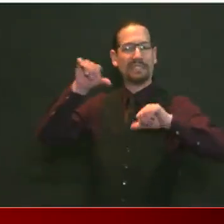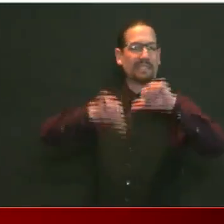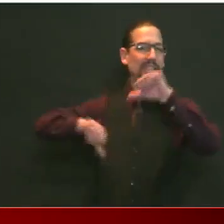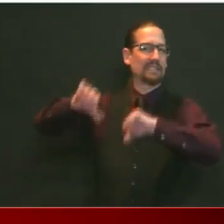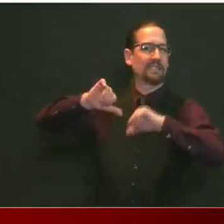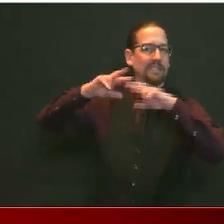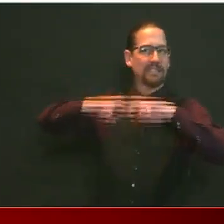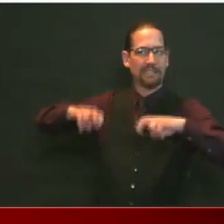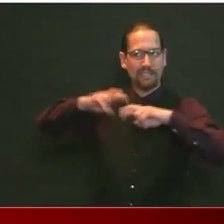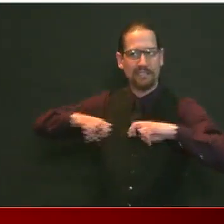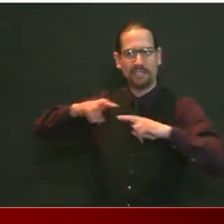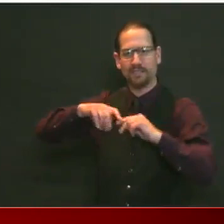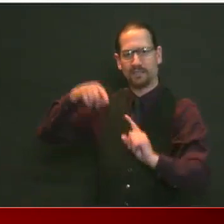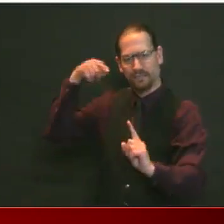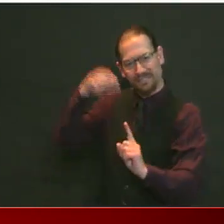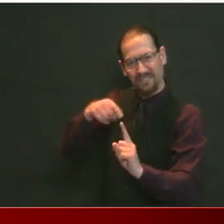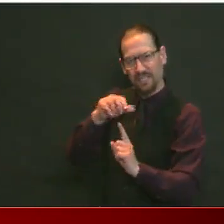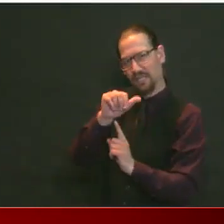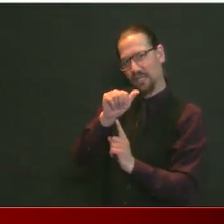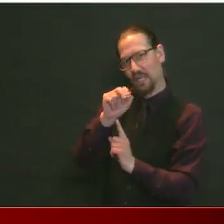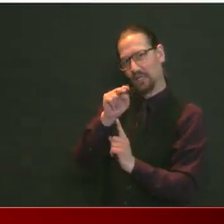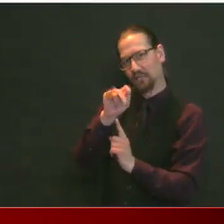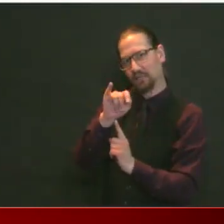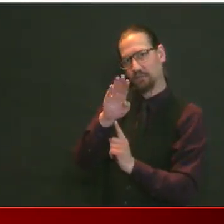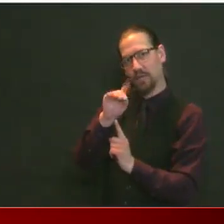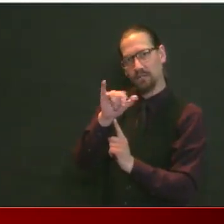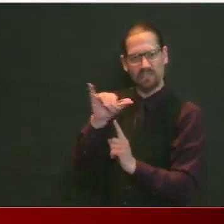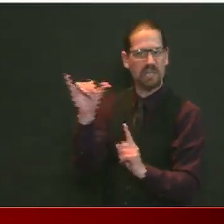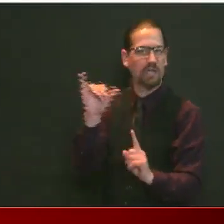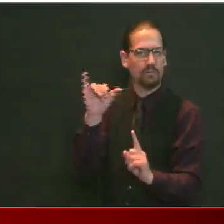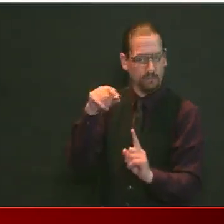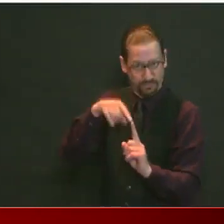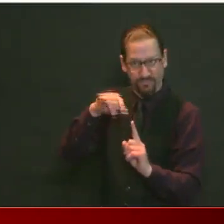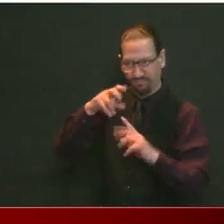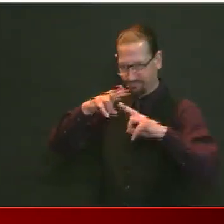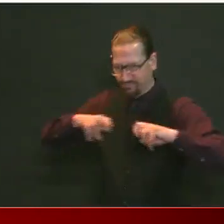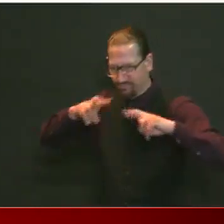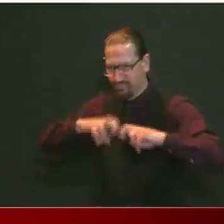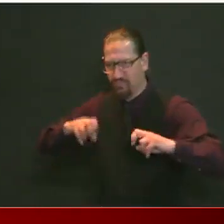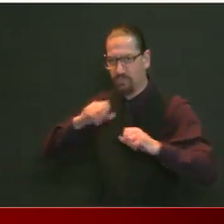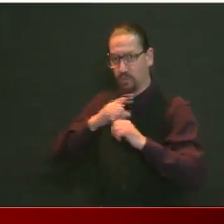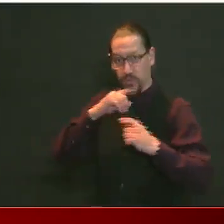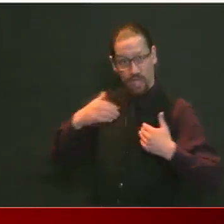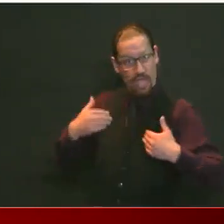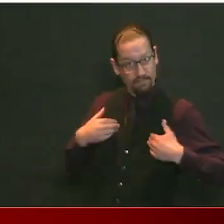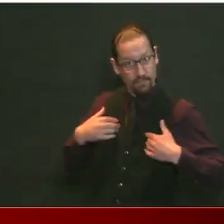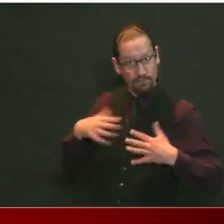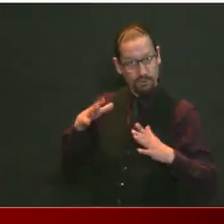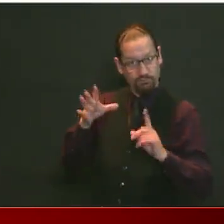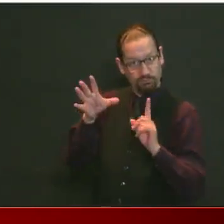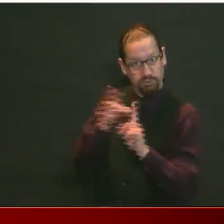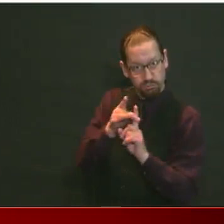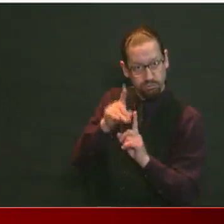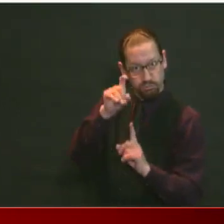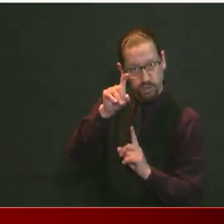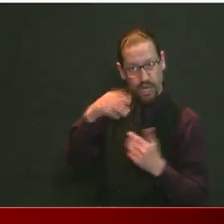EVERYONE IS NATIONWIDE. THERE'S STILL SCIENCE THAT IS NEEDED TO DESCRIBE IF YOU HAVE A POSITIVE RESULT. DOES THAT MEAN YOU ACTUALLY DID HAVE IT BEFORE?